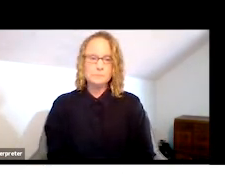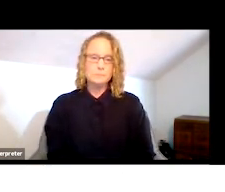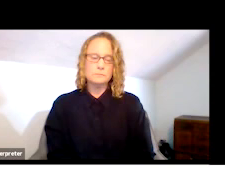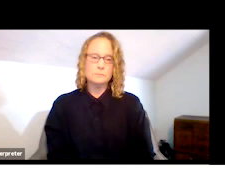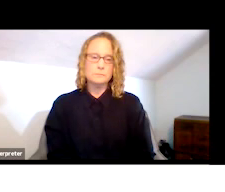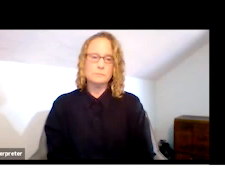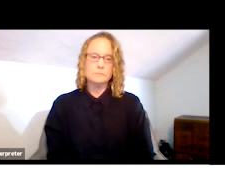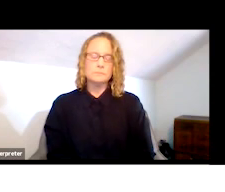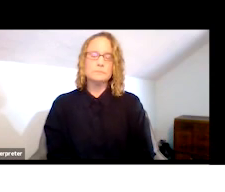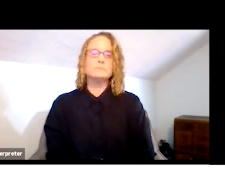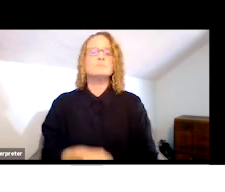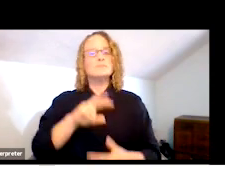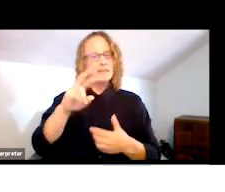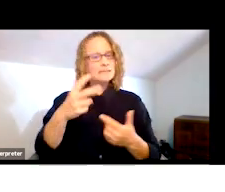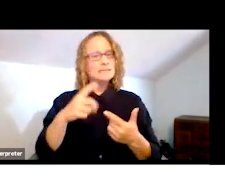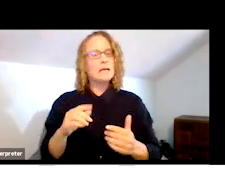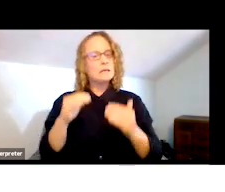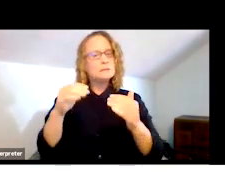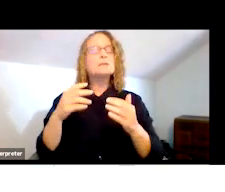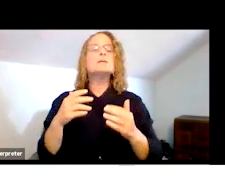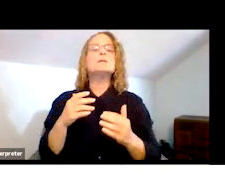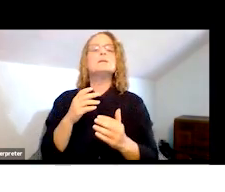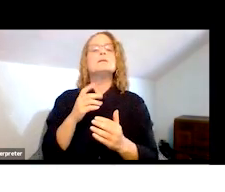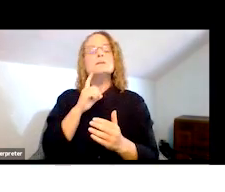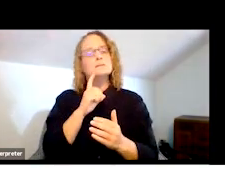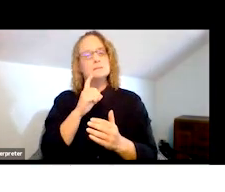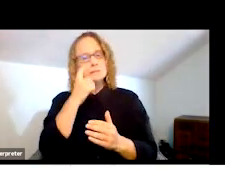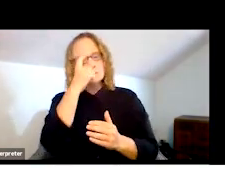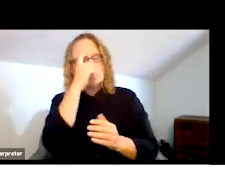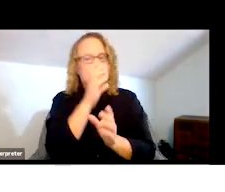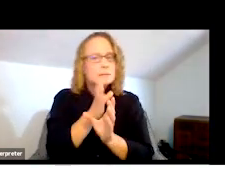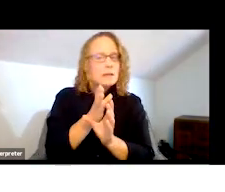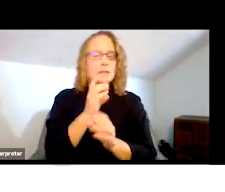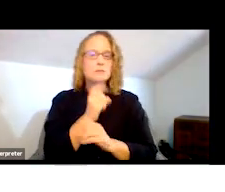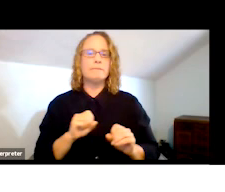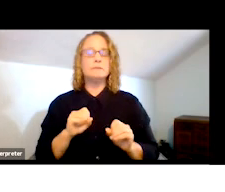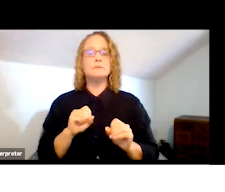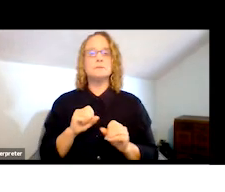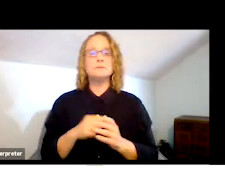What is the temperature in our offices? Is that going to foster that feeling of physical safety